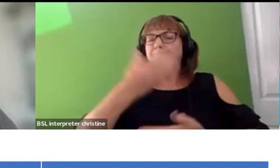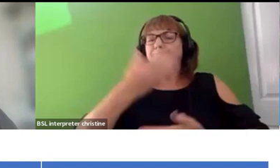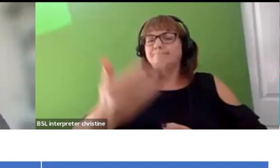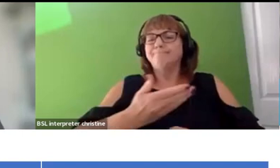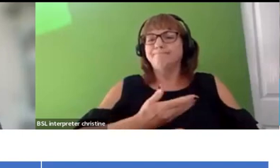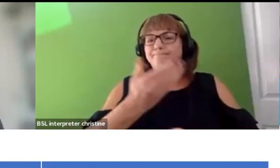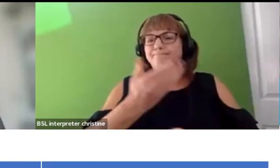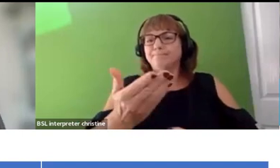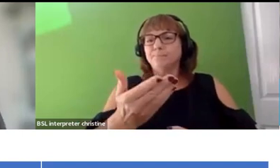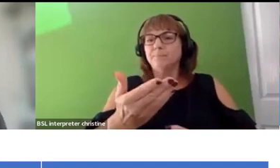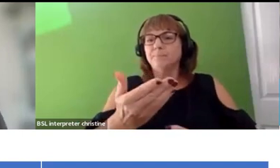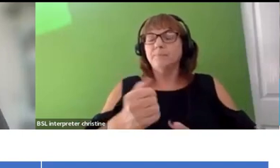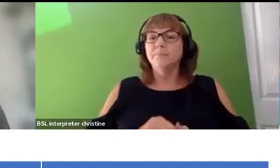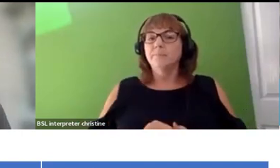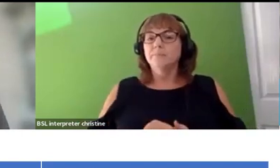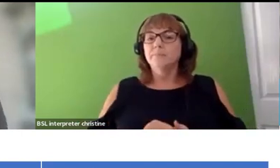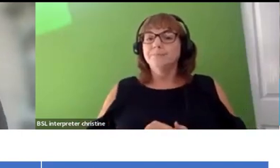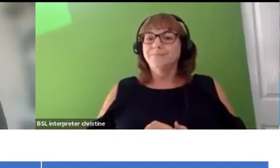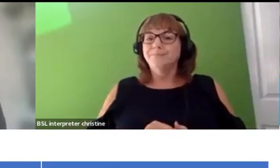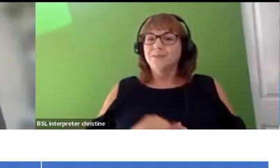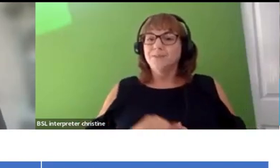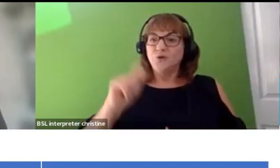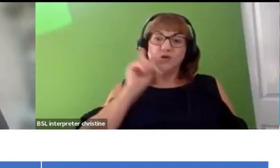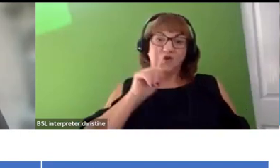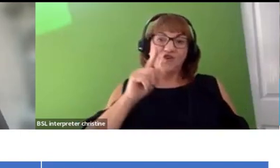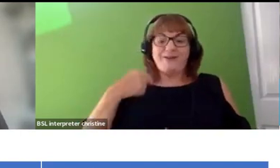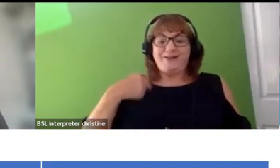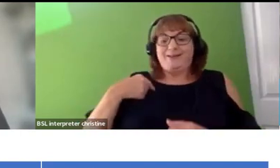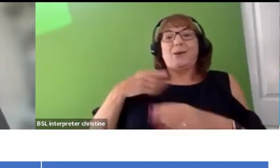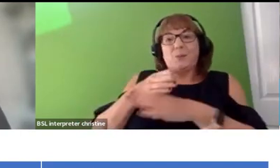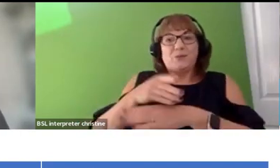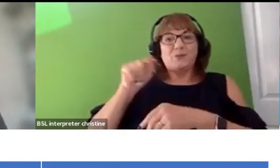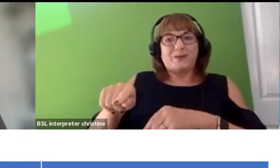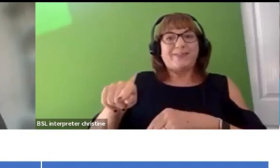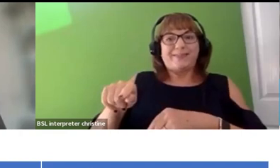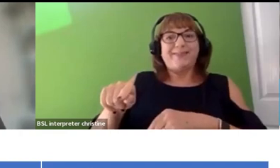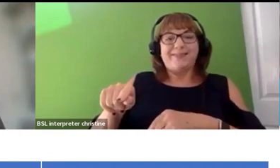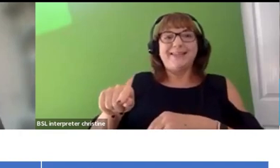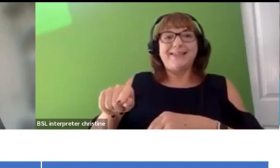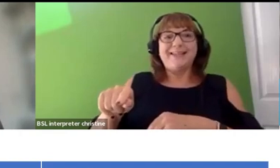So there's a little girl who I worked with, actually through New Wine summer conference,